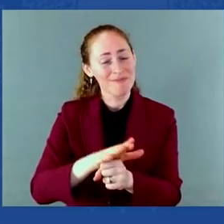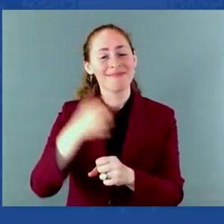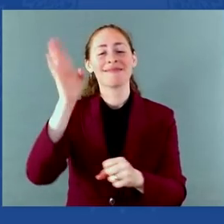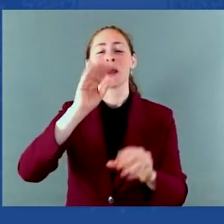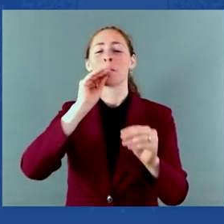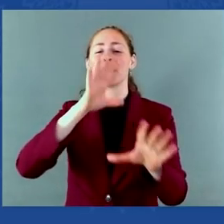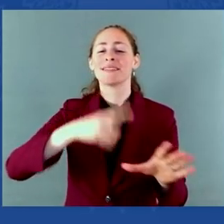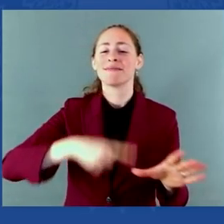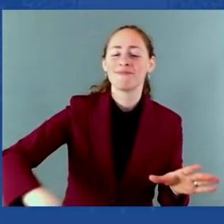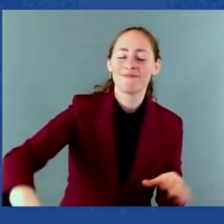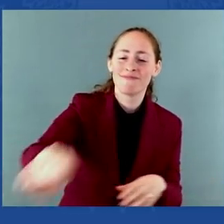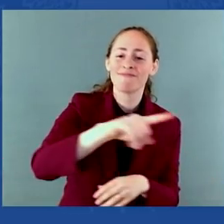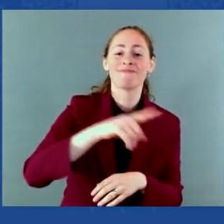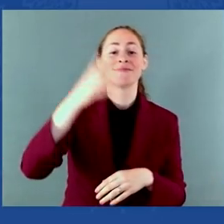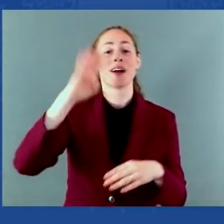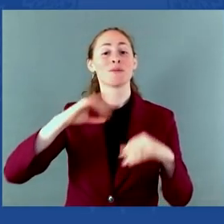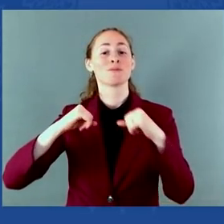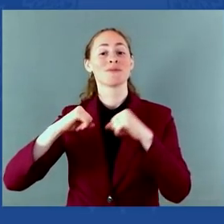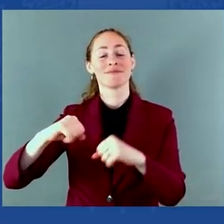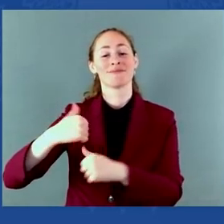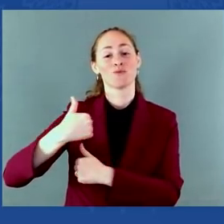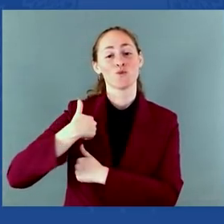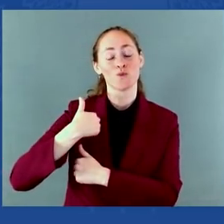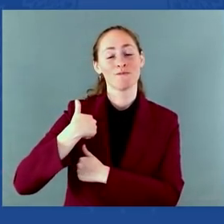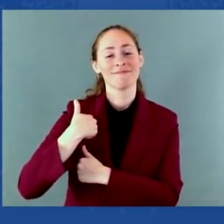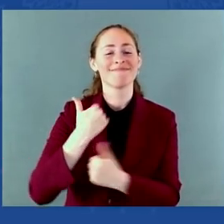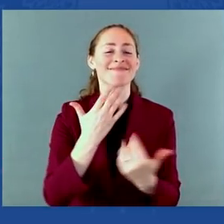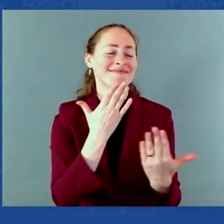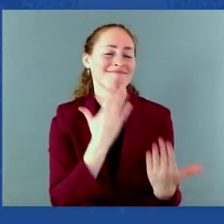Thank you for your time. Thank you.